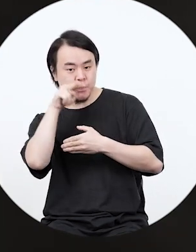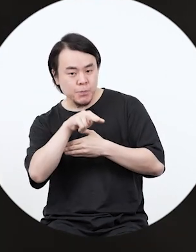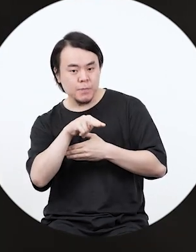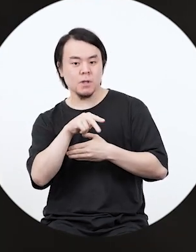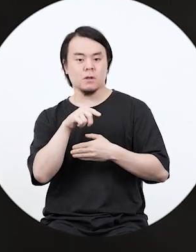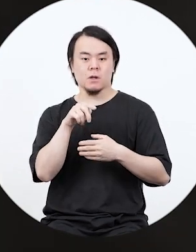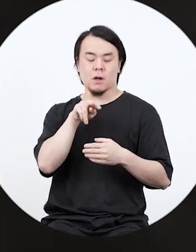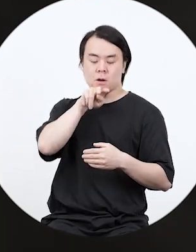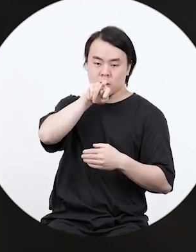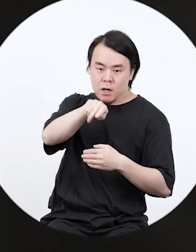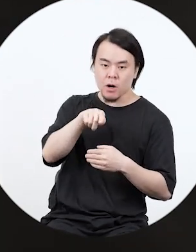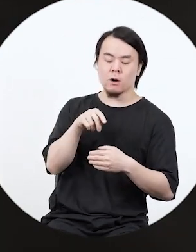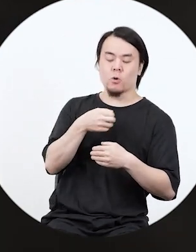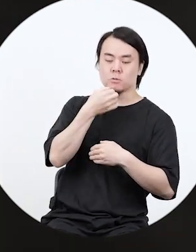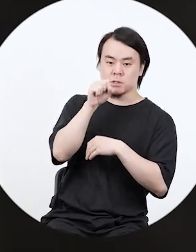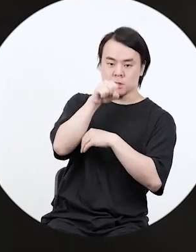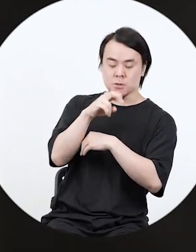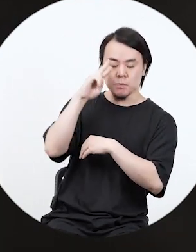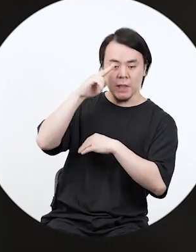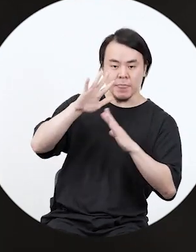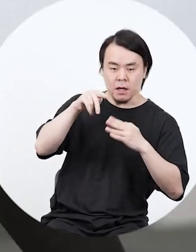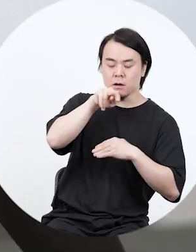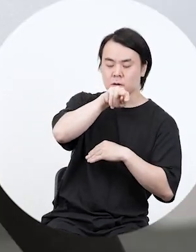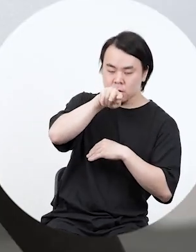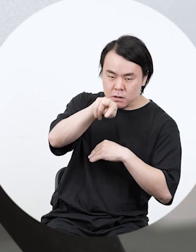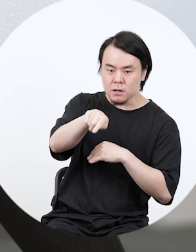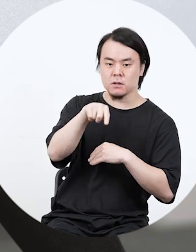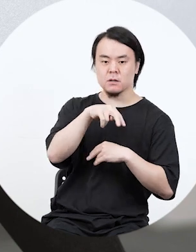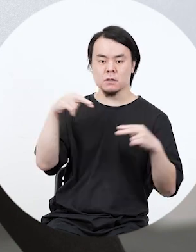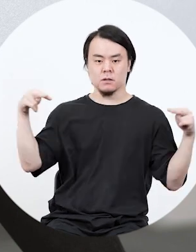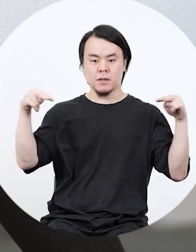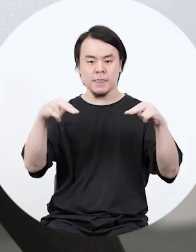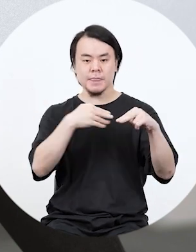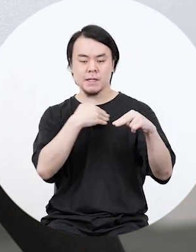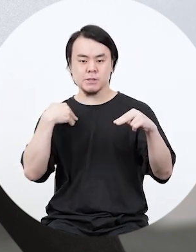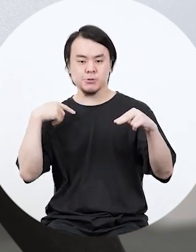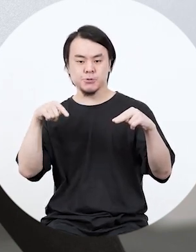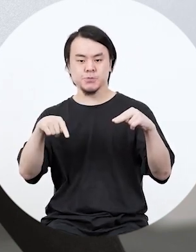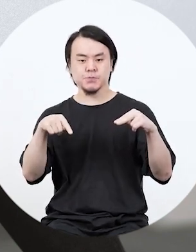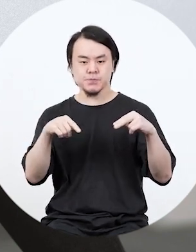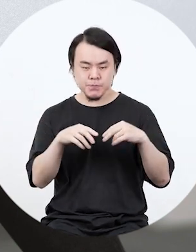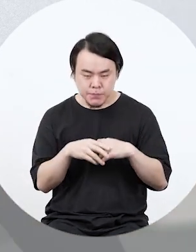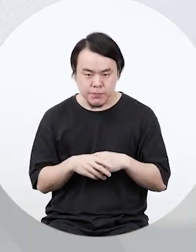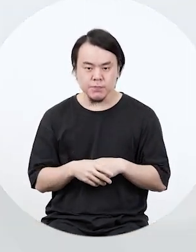Hearing people can speak while confirming that there is no critical difference between their speech and automatic speech recognition results.